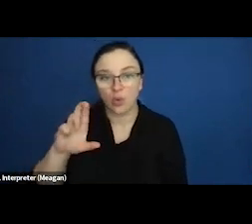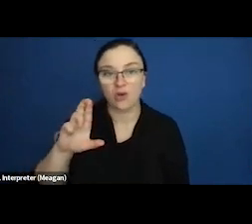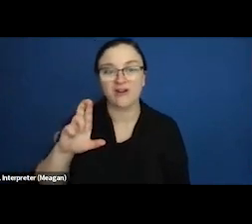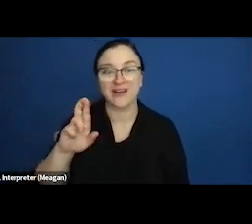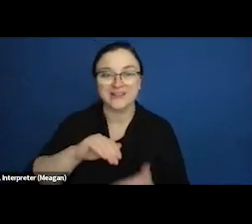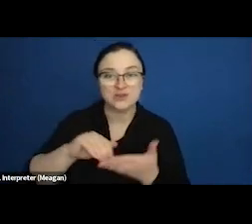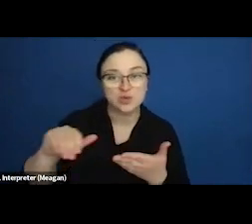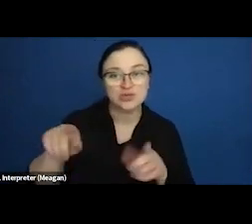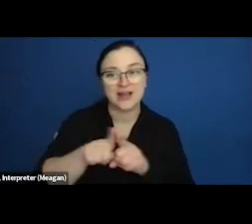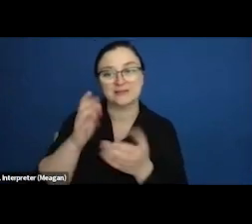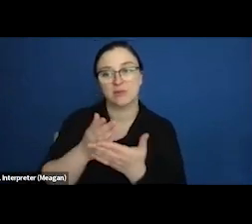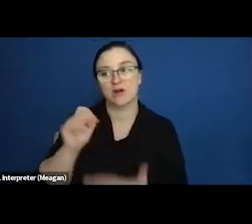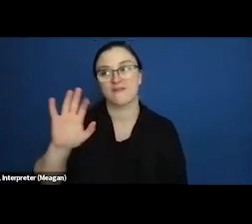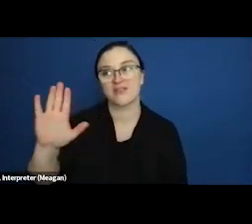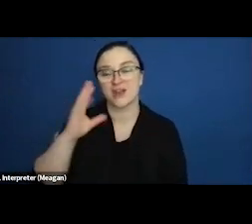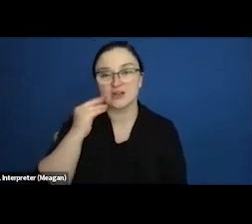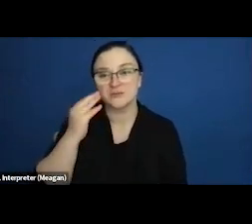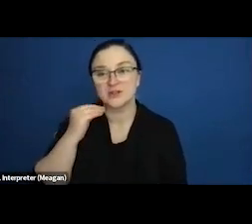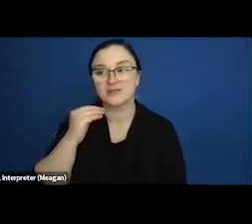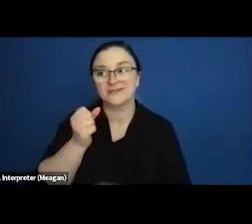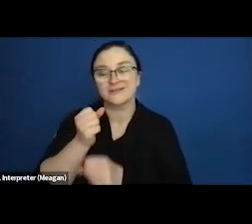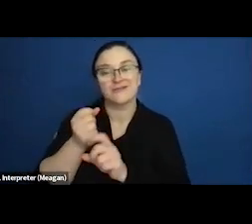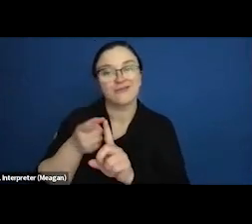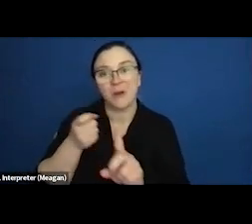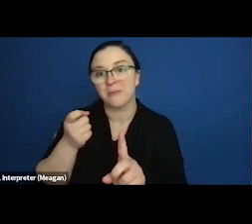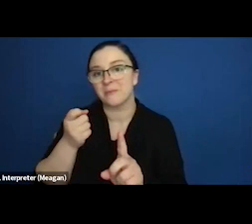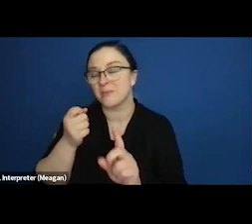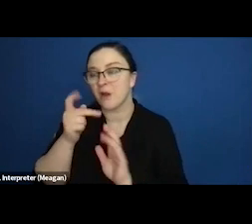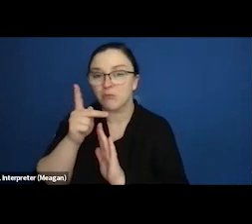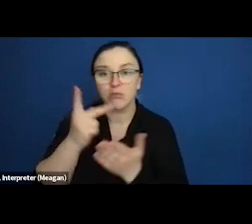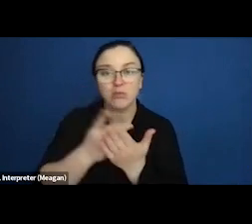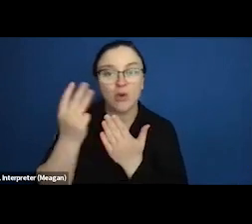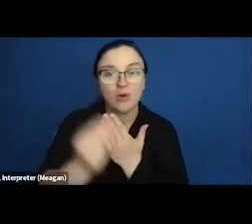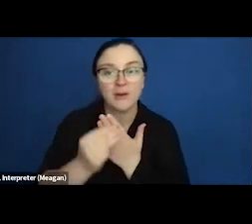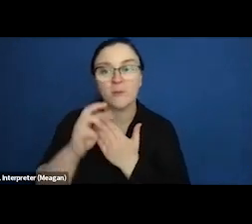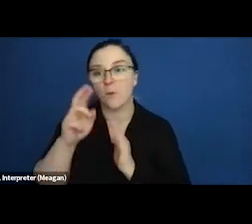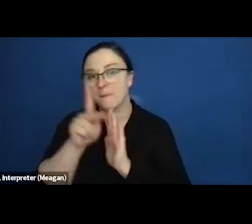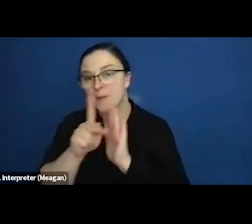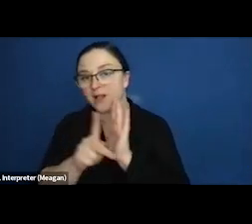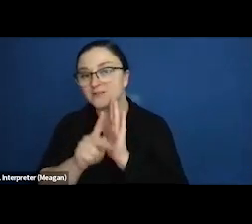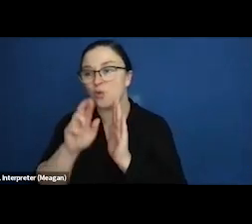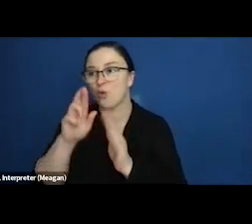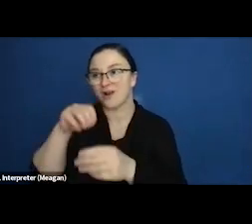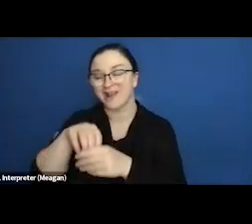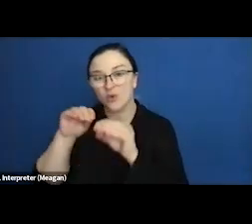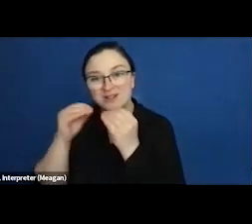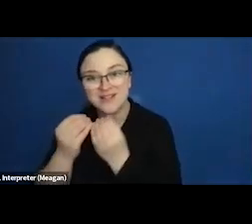caused by a program or policy, whether it's in the organization or community,